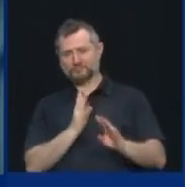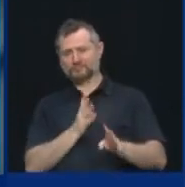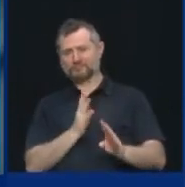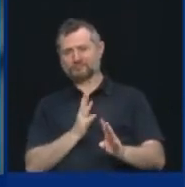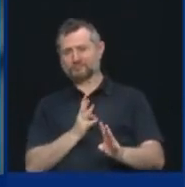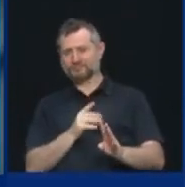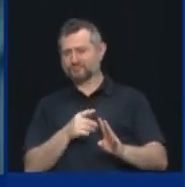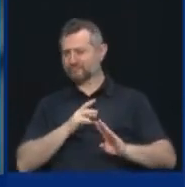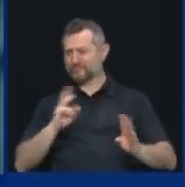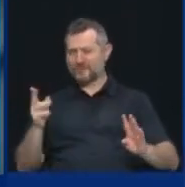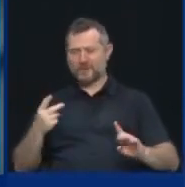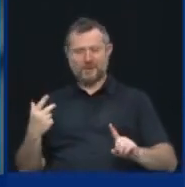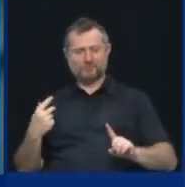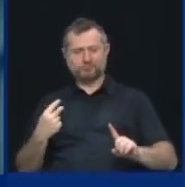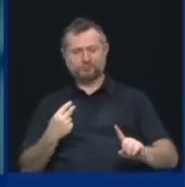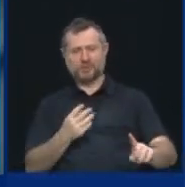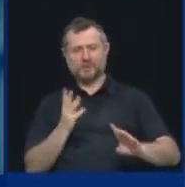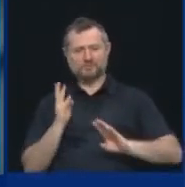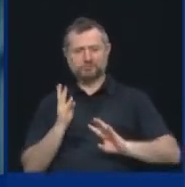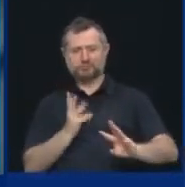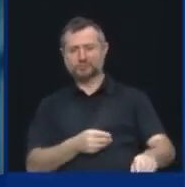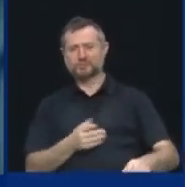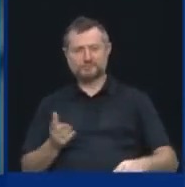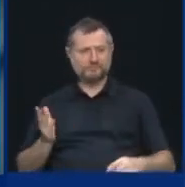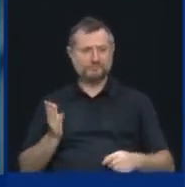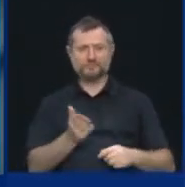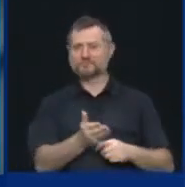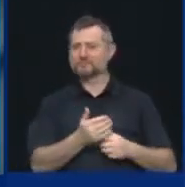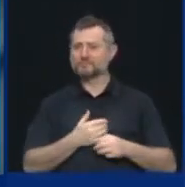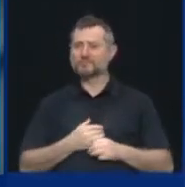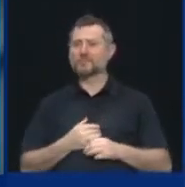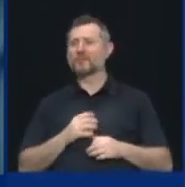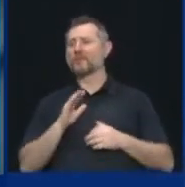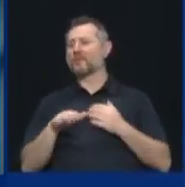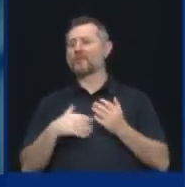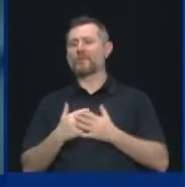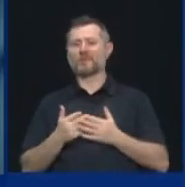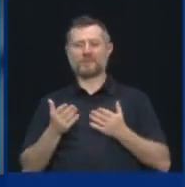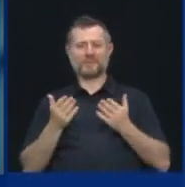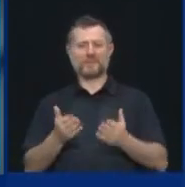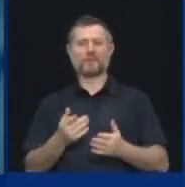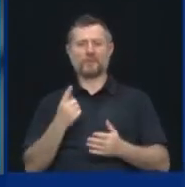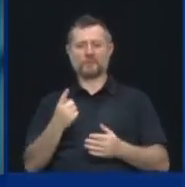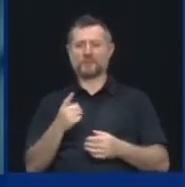NOW BE VACCINATING 12 TO 17-YEAR-OLDS. THEY ARE IN SCHOOL. THEY ARE THERE NOW.